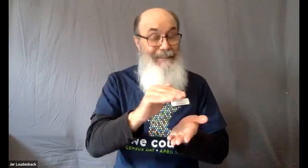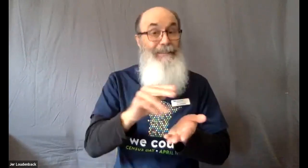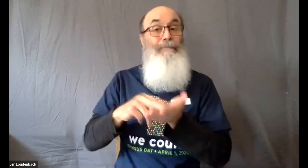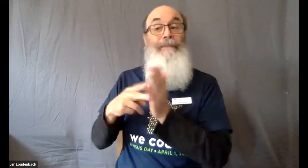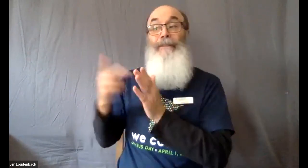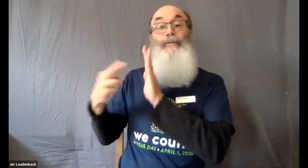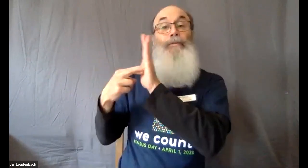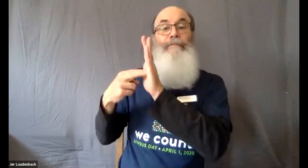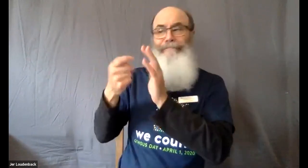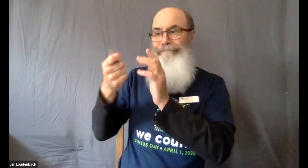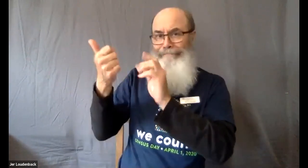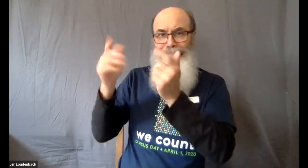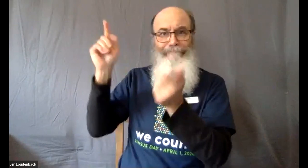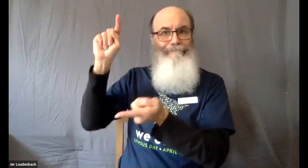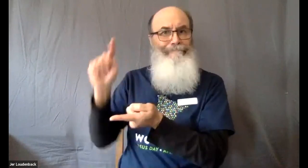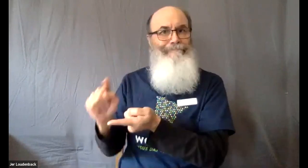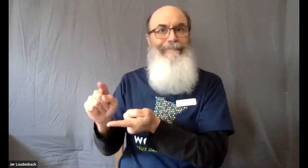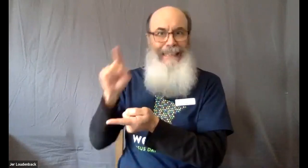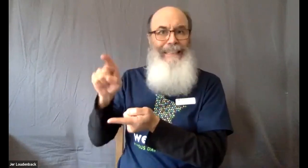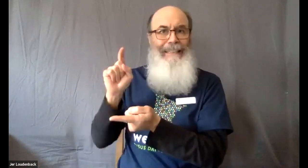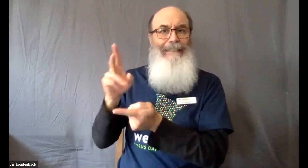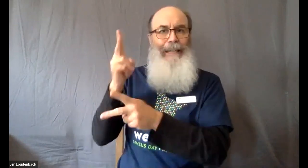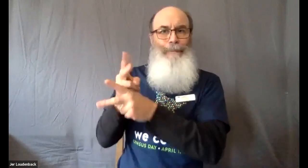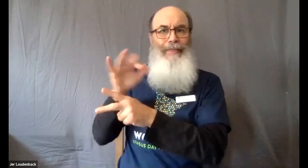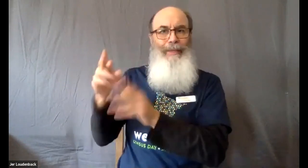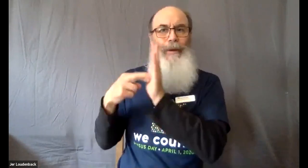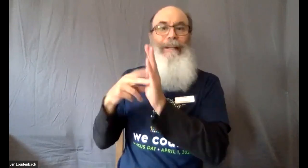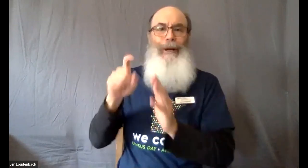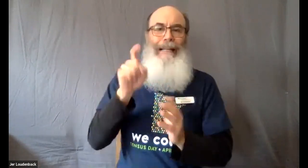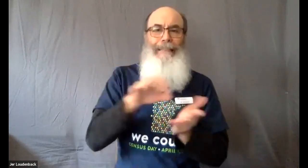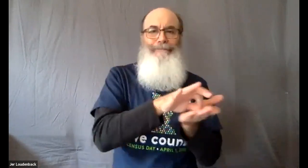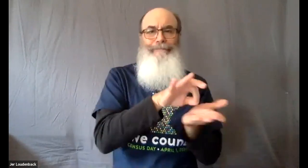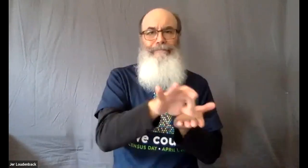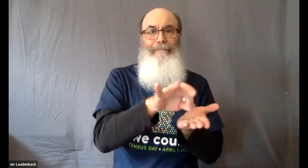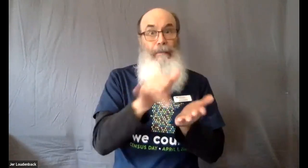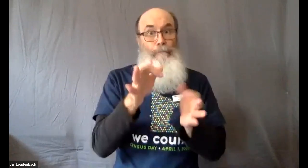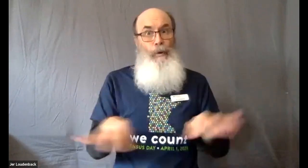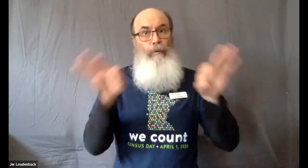represent each state. And those representatives